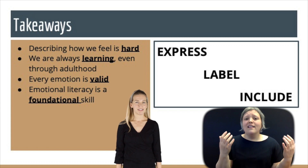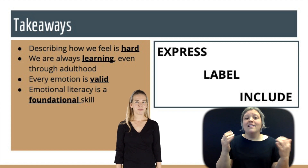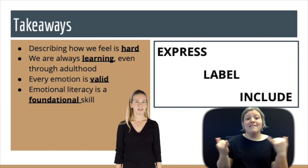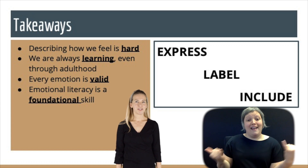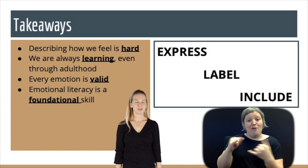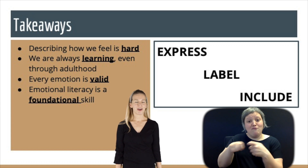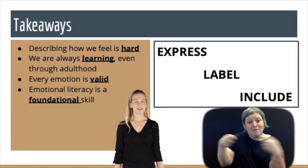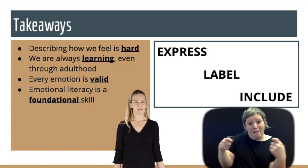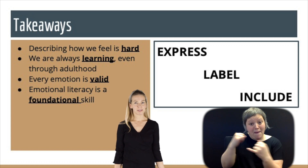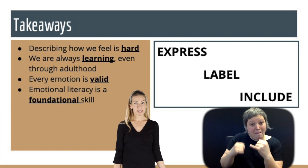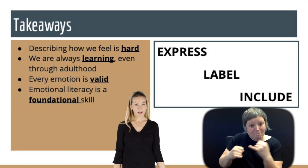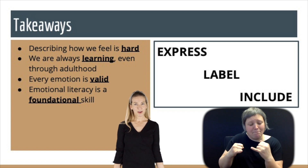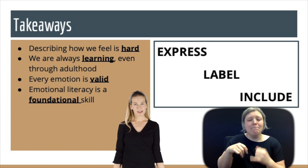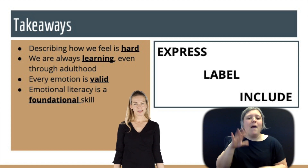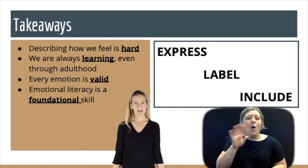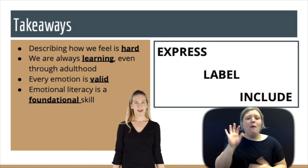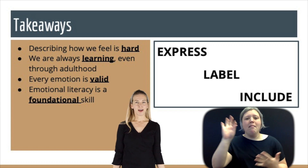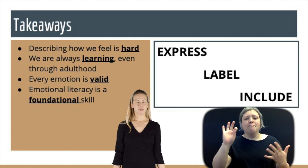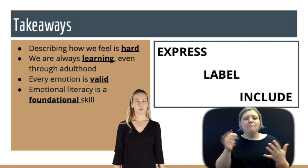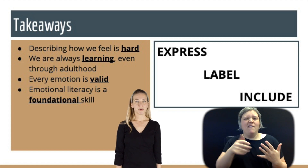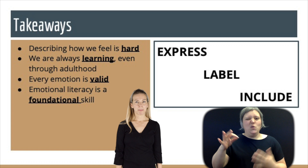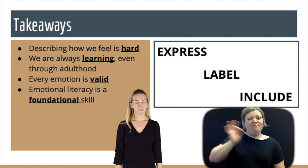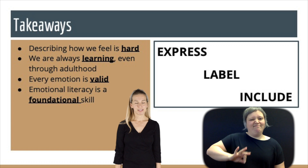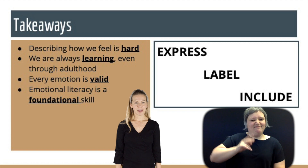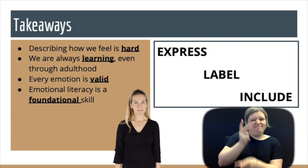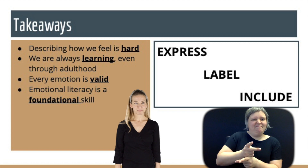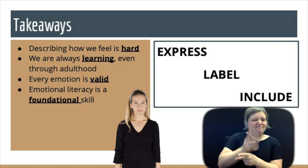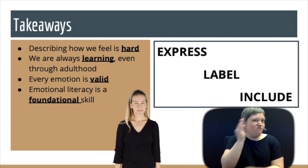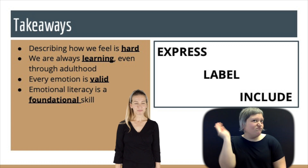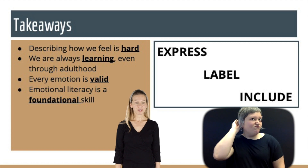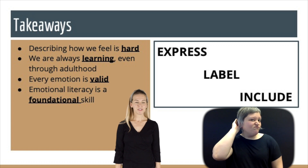I did want to end with some takeaways, before we wrap up for today.